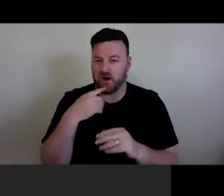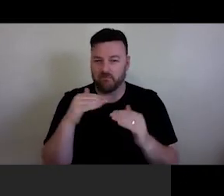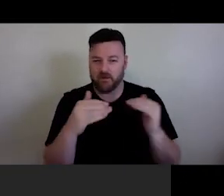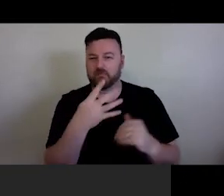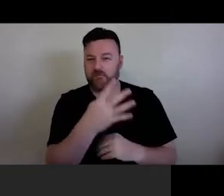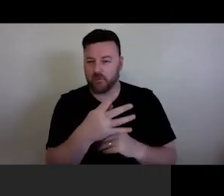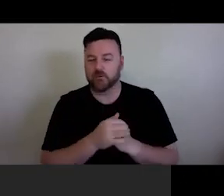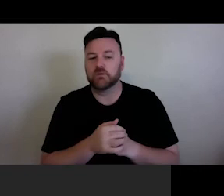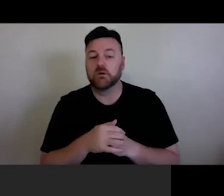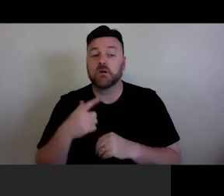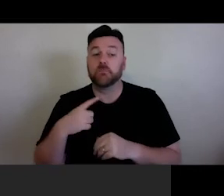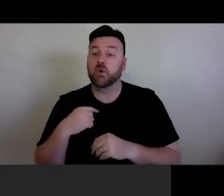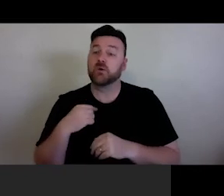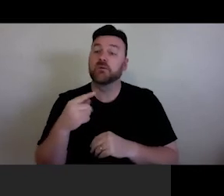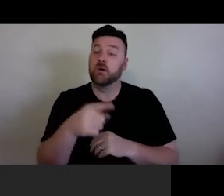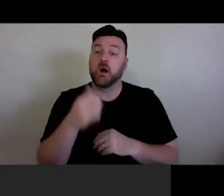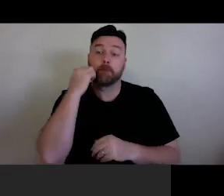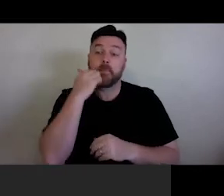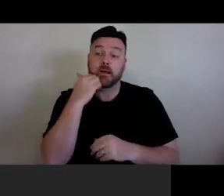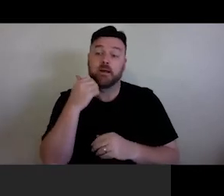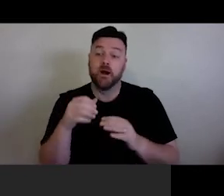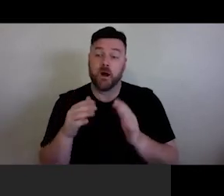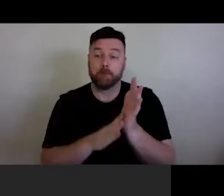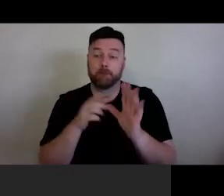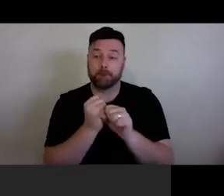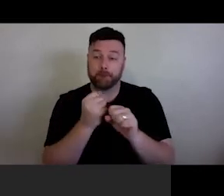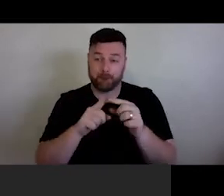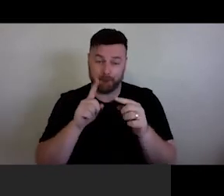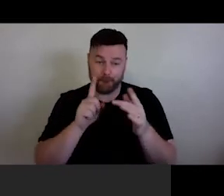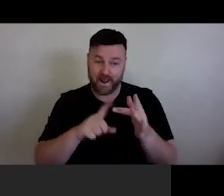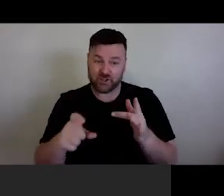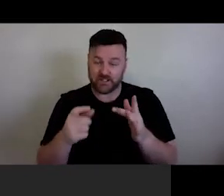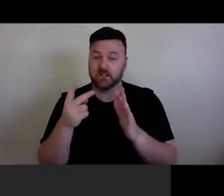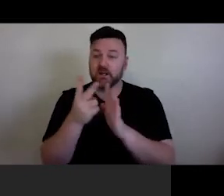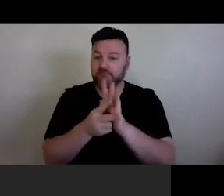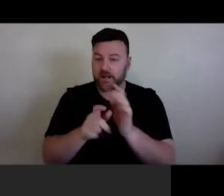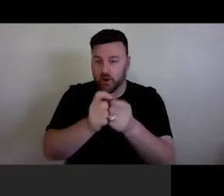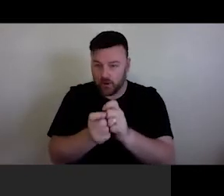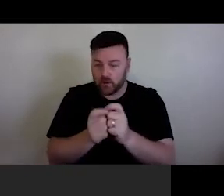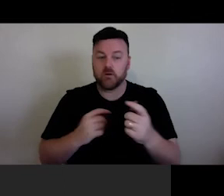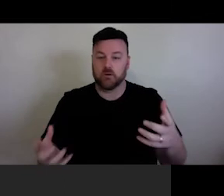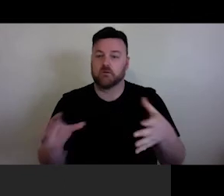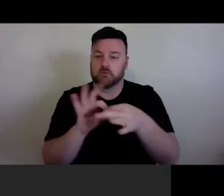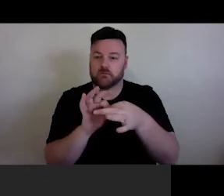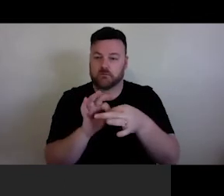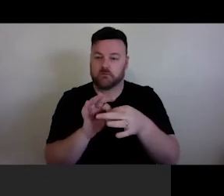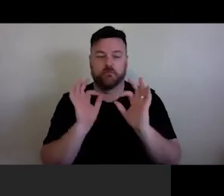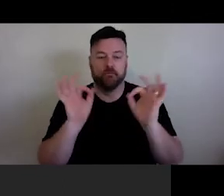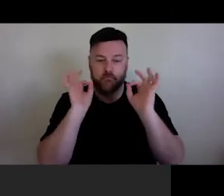we spoke about integrates so well with the little cameras. We haven't put a lens option in here for this package. You will need to get a lens